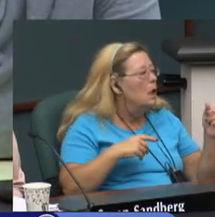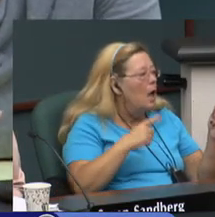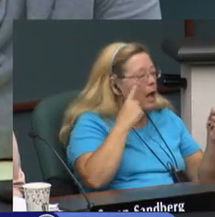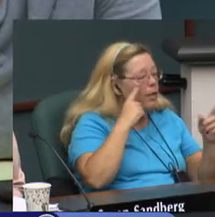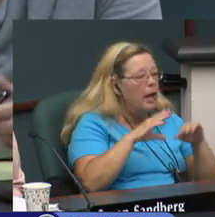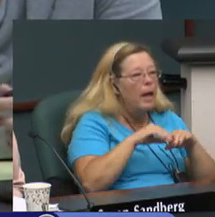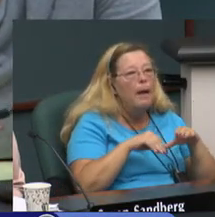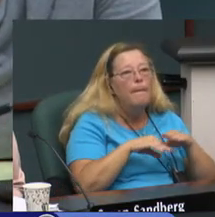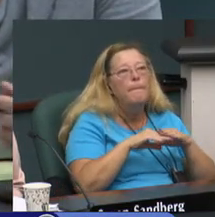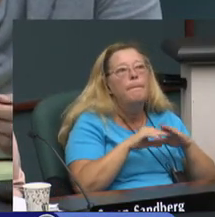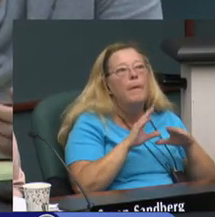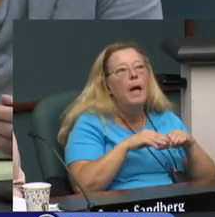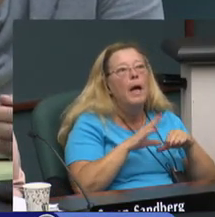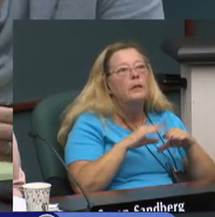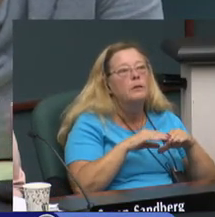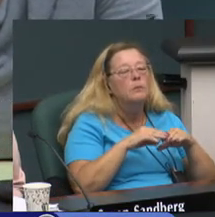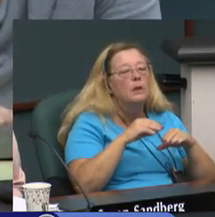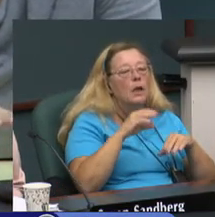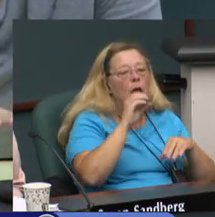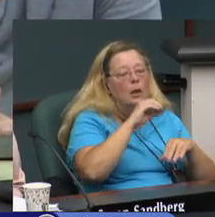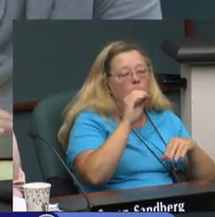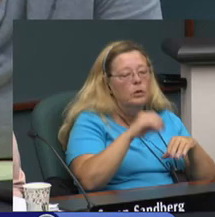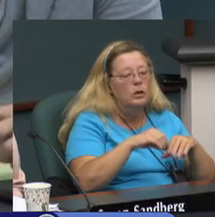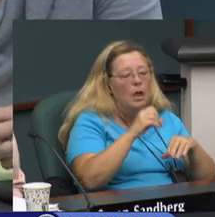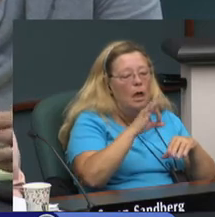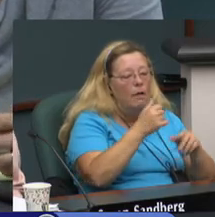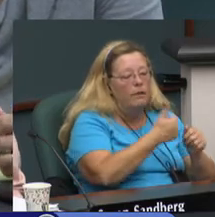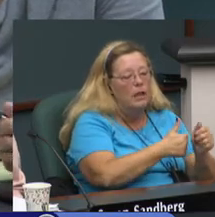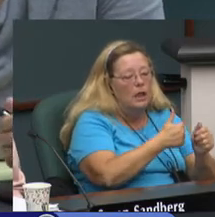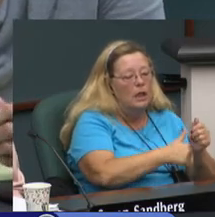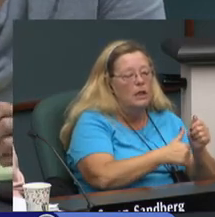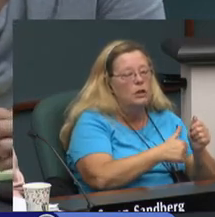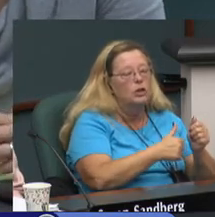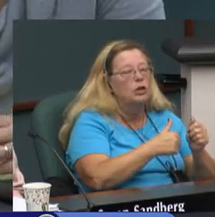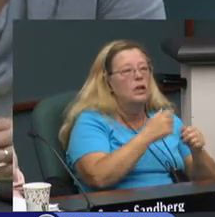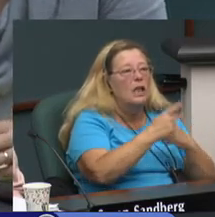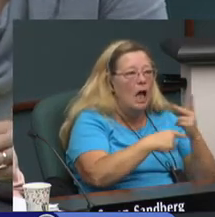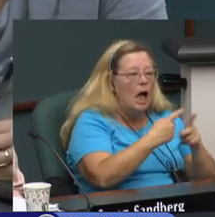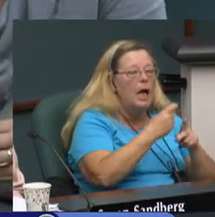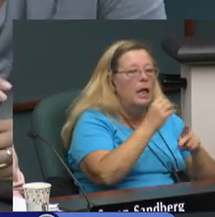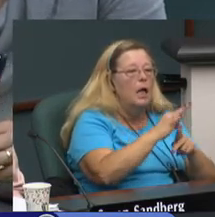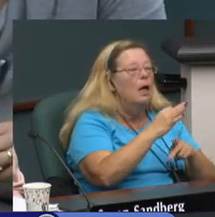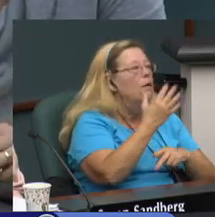percentage per per species and built in currently so I can verify that but I'm